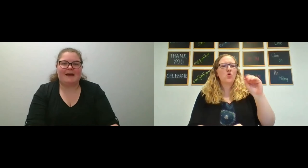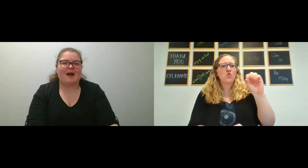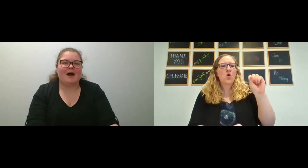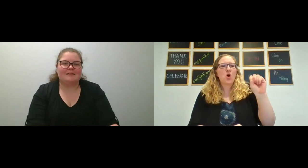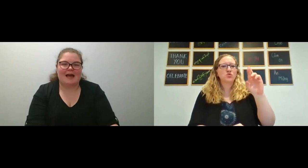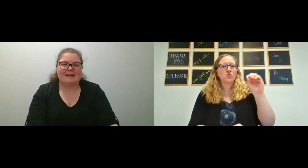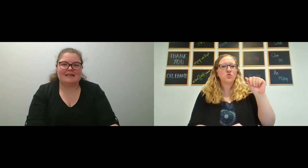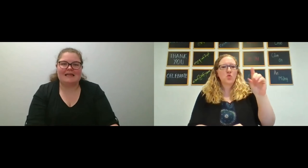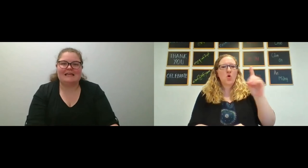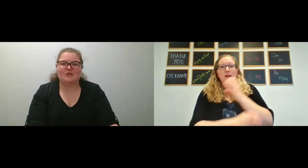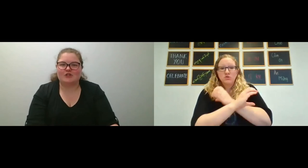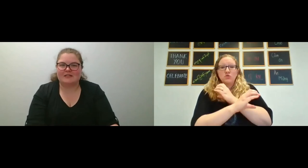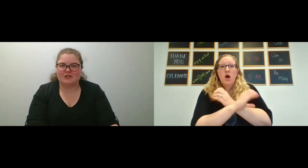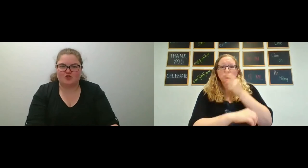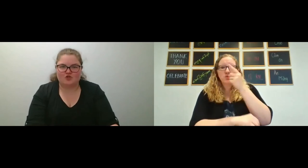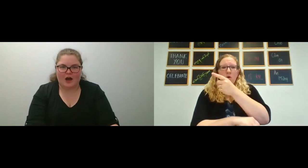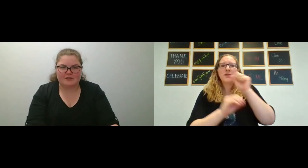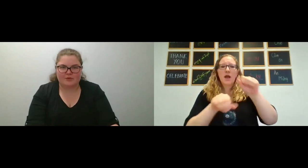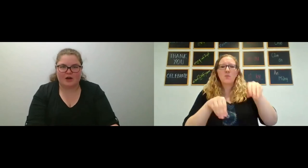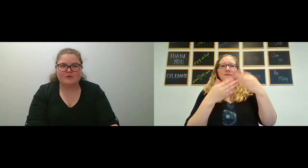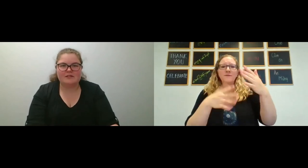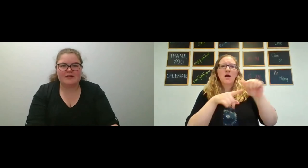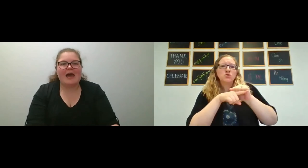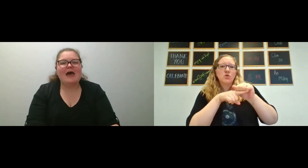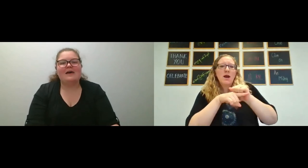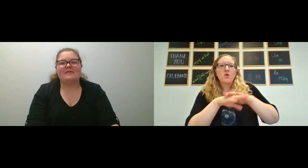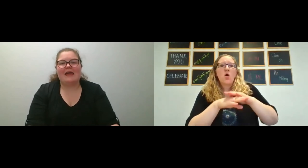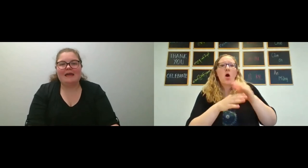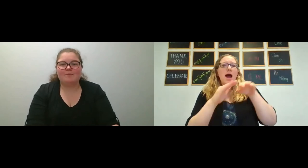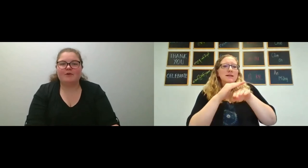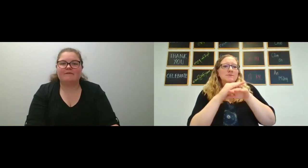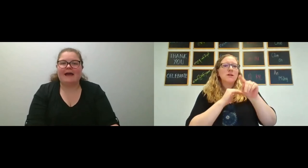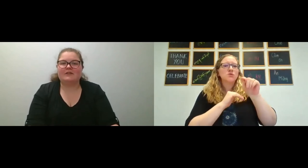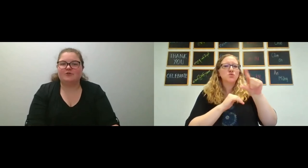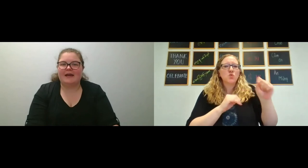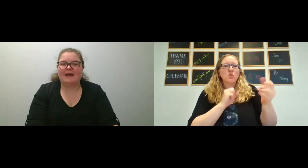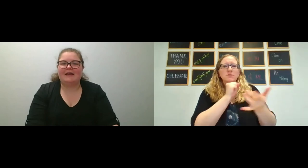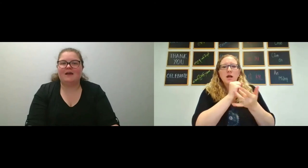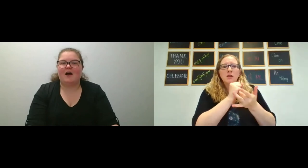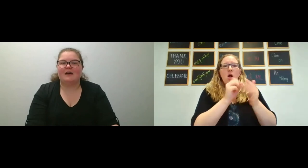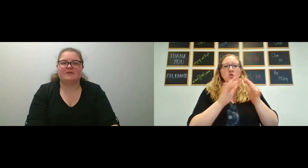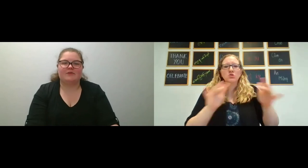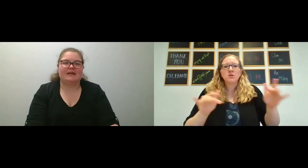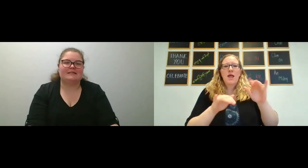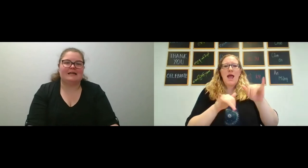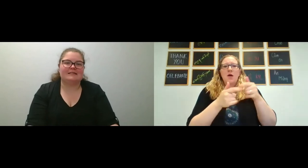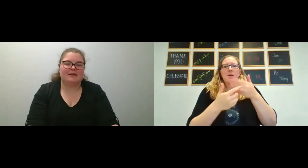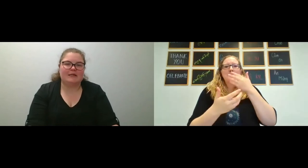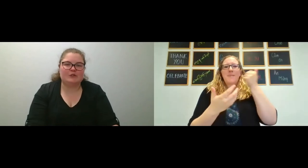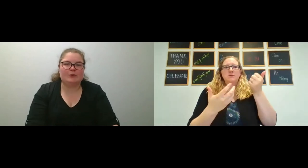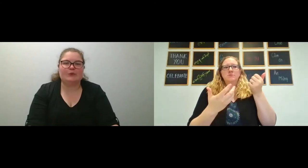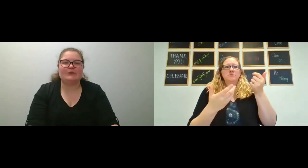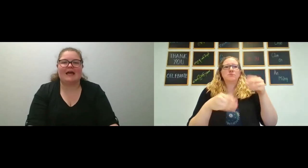by contacting Easterseals Crossroads. They can provide training on different accessibility tools